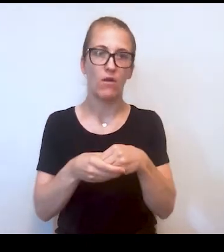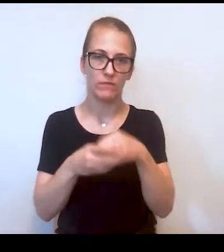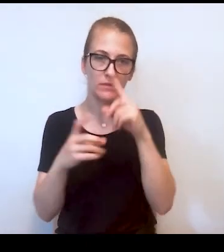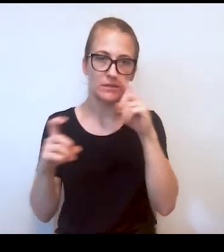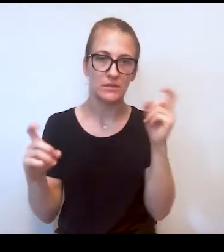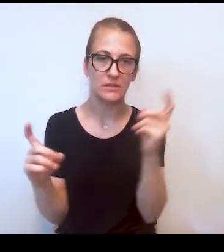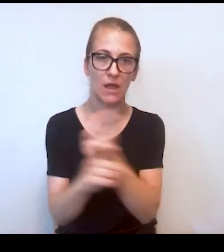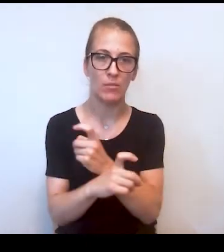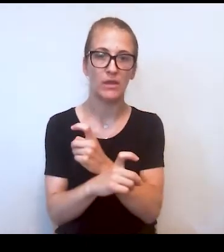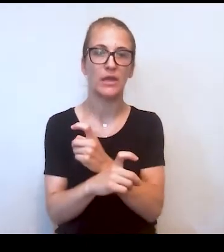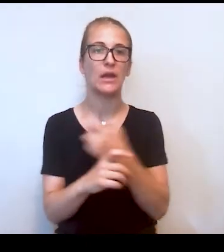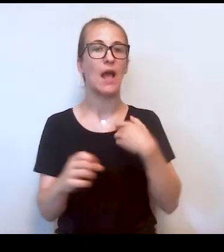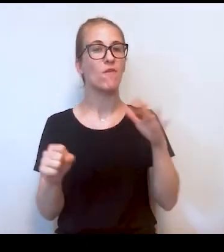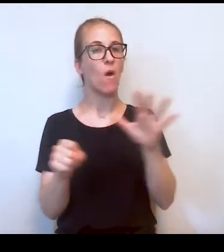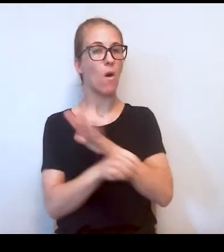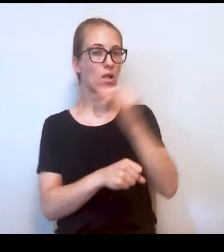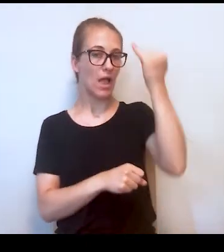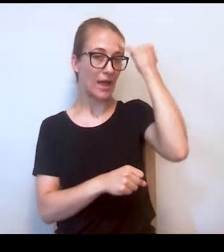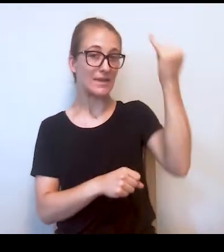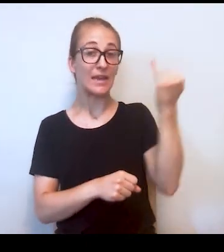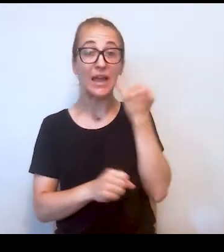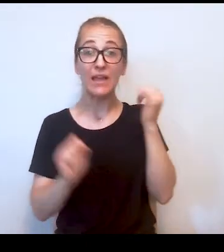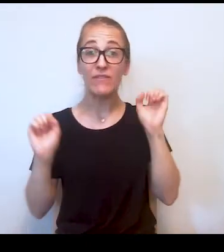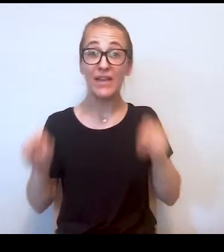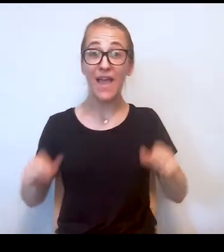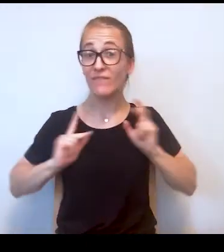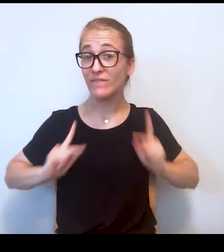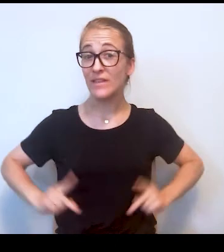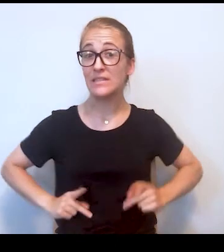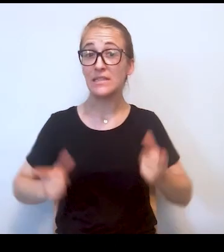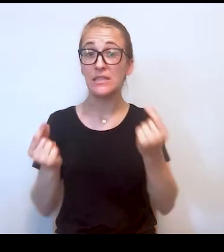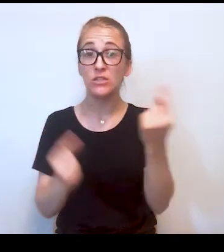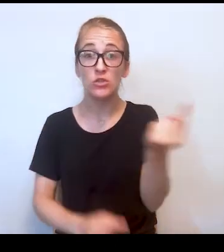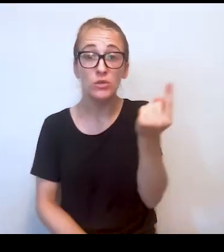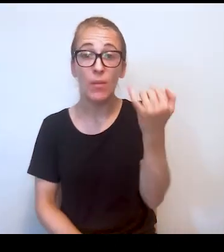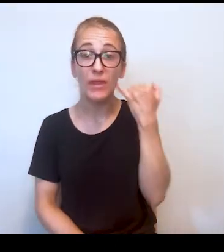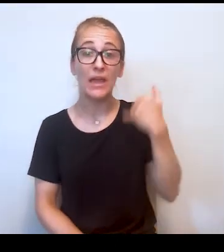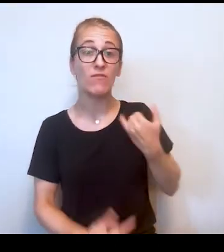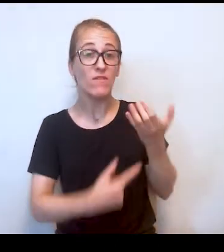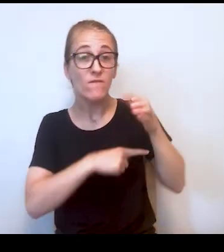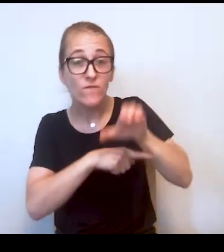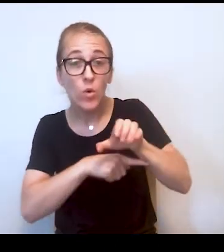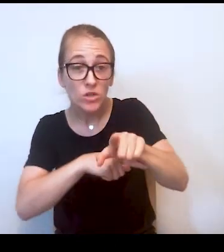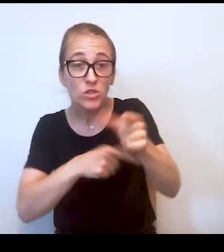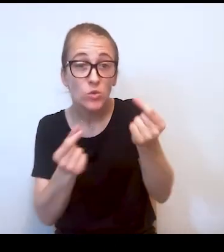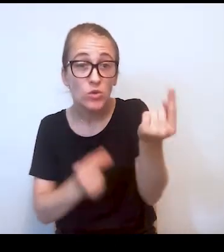then that means you can do it. The medical system really focuses on that in rehabilitation.